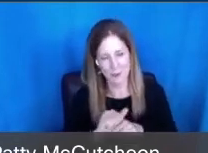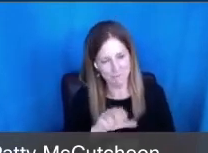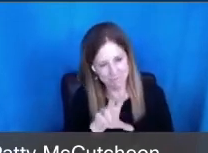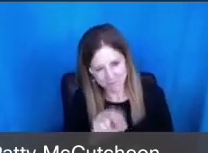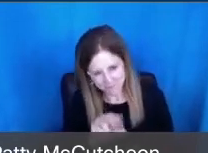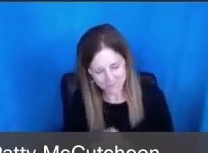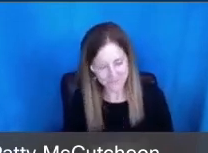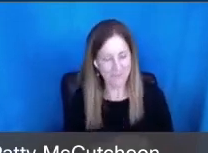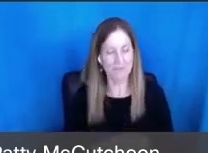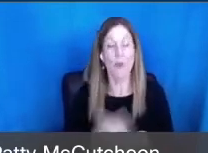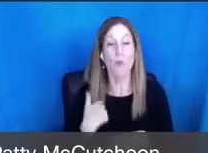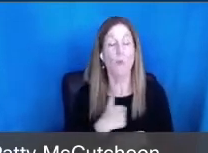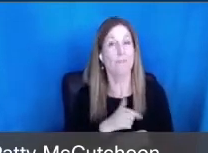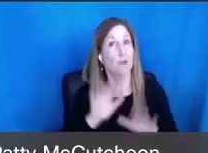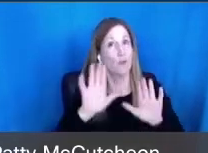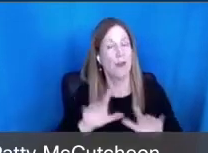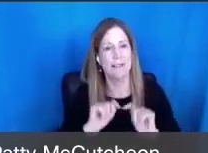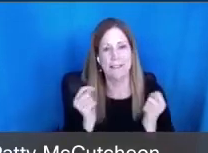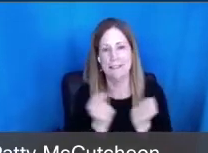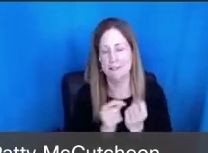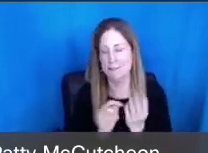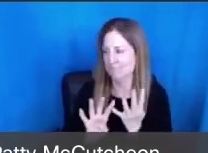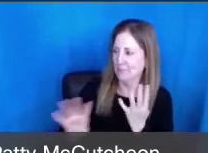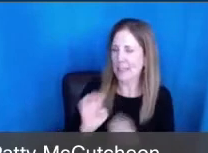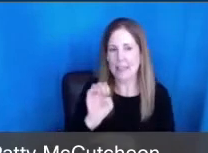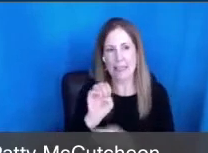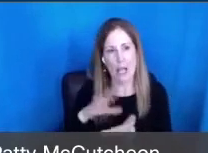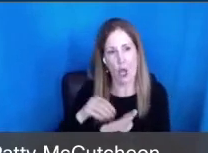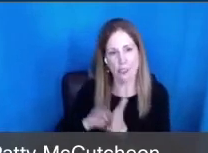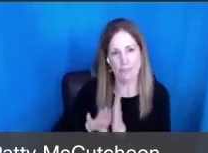We have a great team of eLearning developers in multiple divisions across the agency.